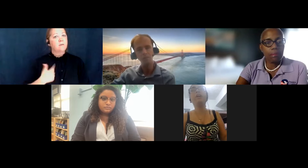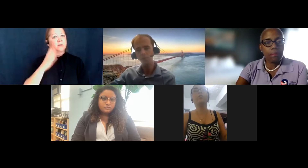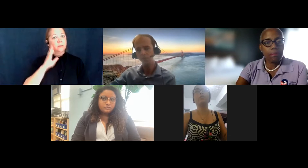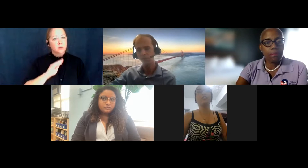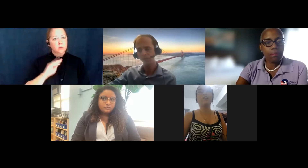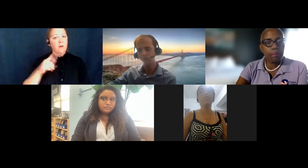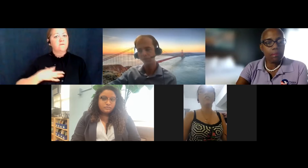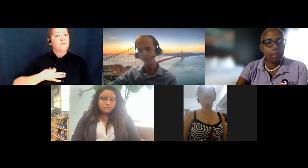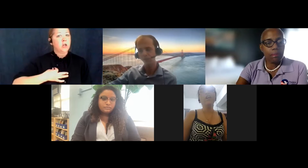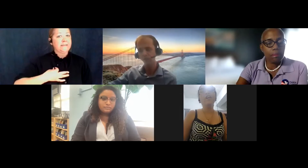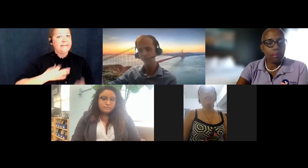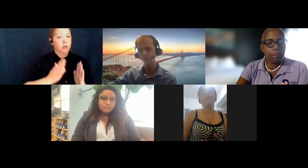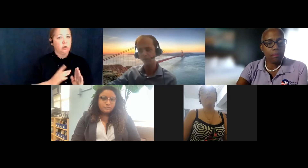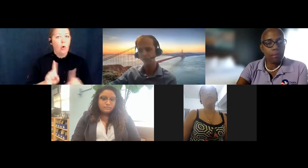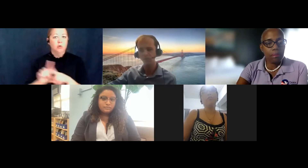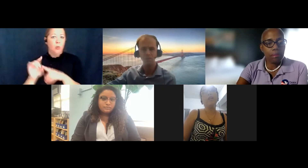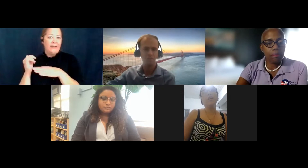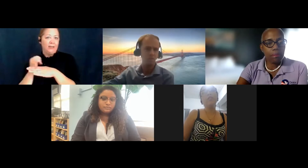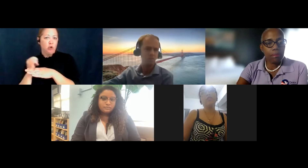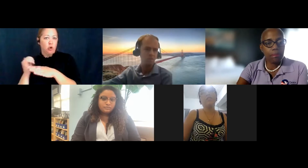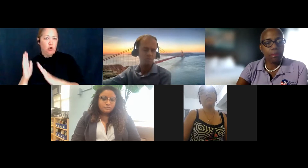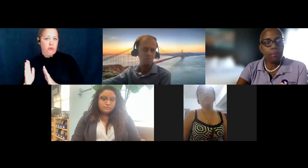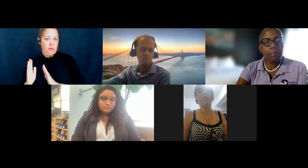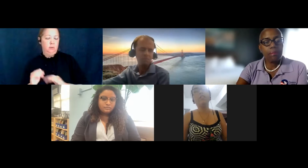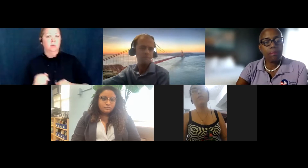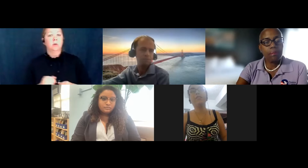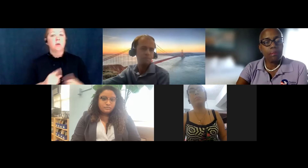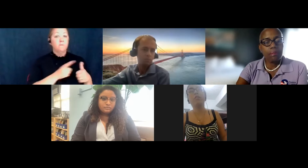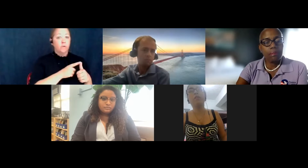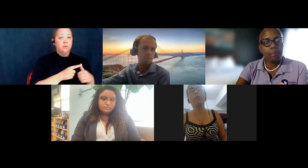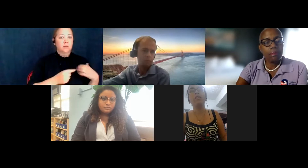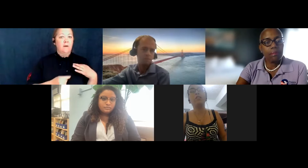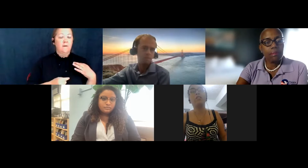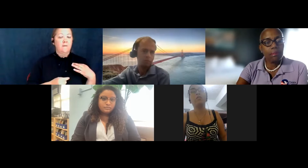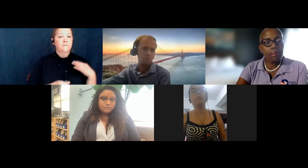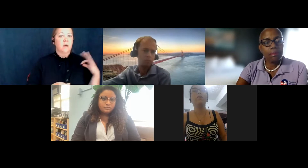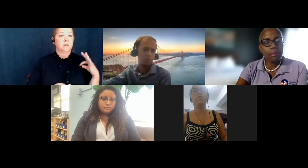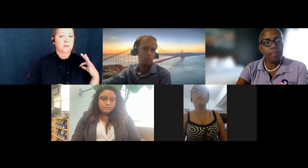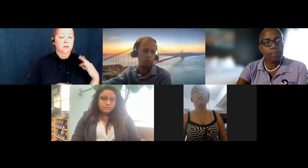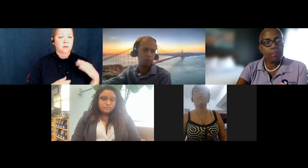and as an intern. The first one was as a volunteer in the first program I went into was a Youth